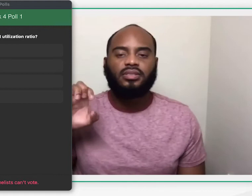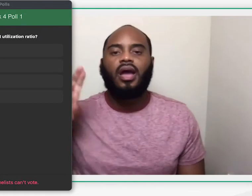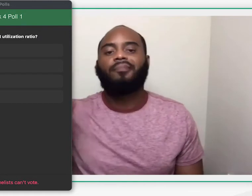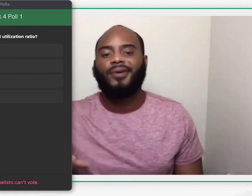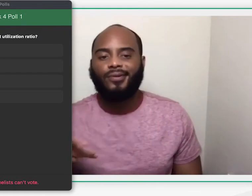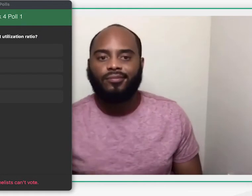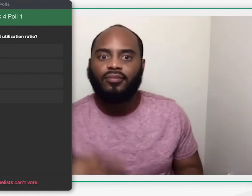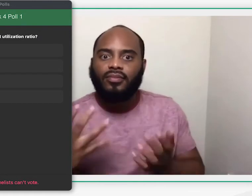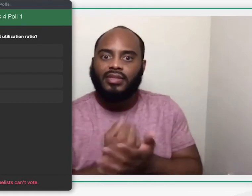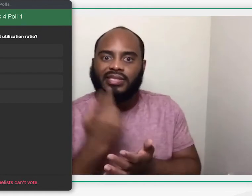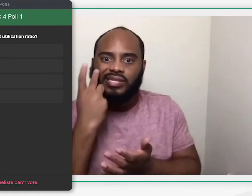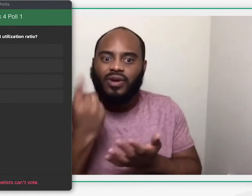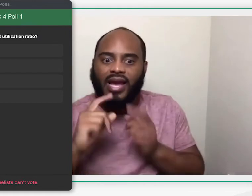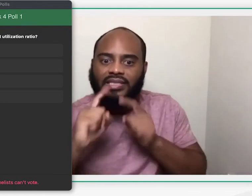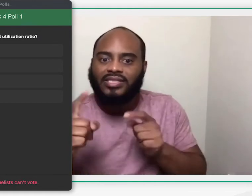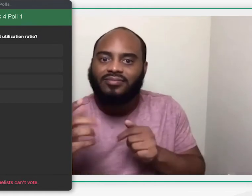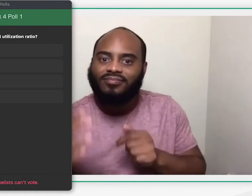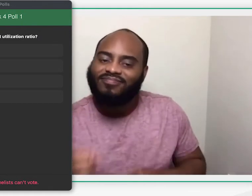Okay, the 30 seconds are up. Let's see the responses.